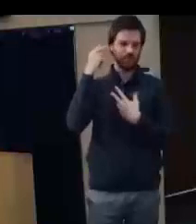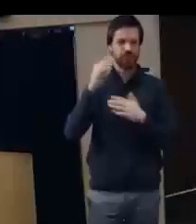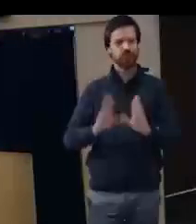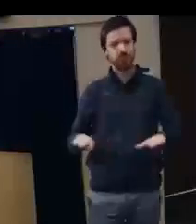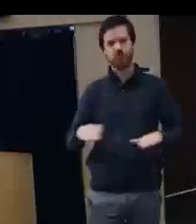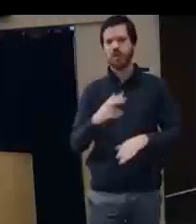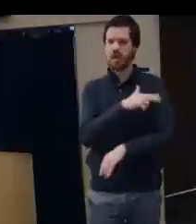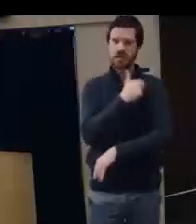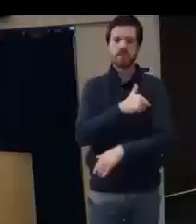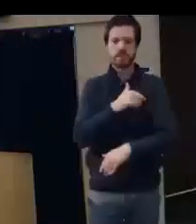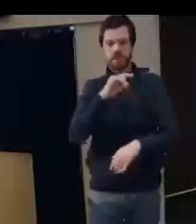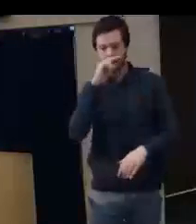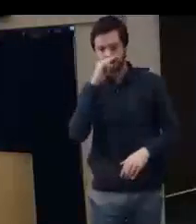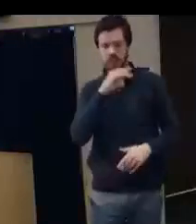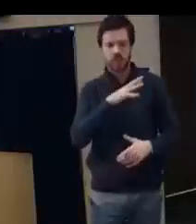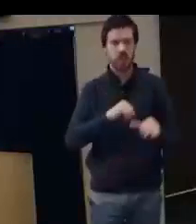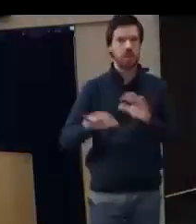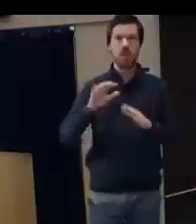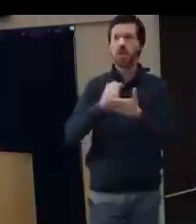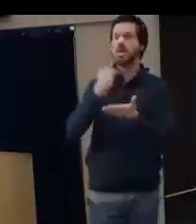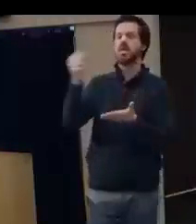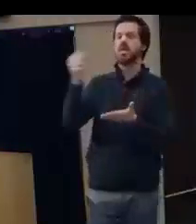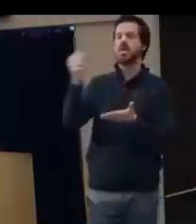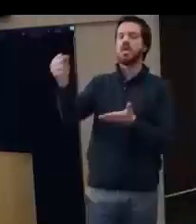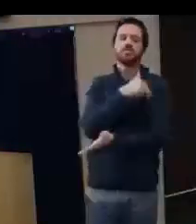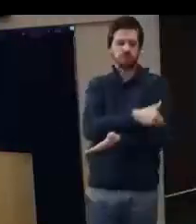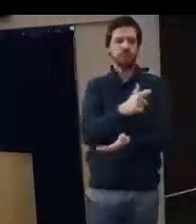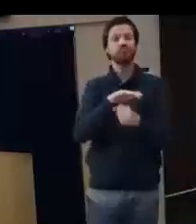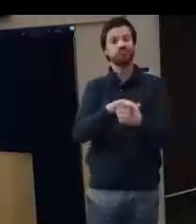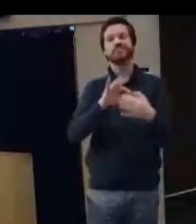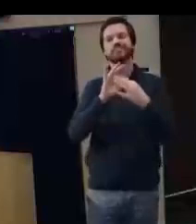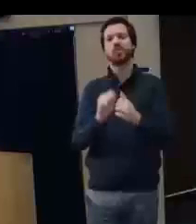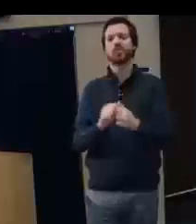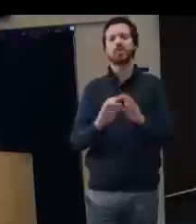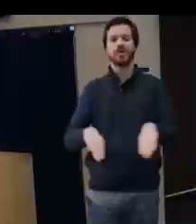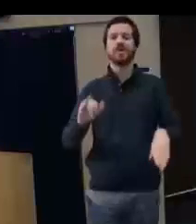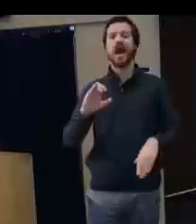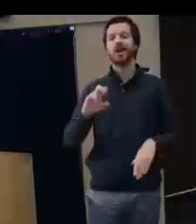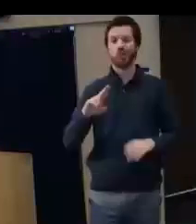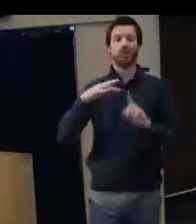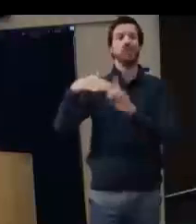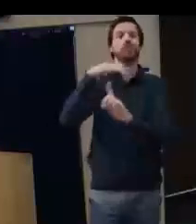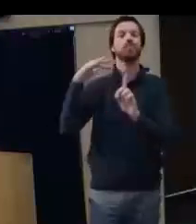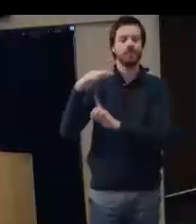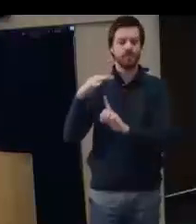hospitalizations and surgeries there are stressors associated with the Pediatric ICU environment they